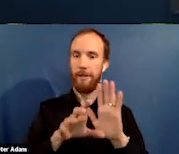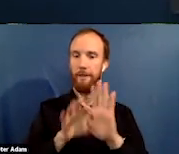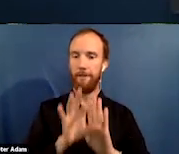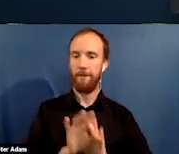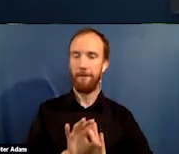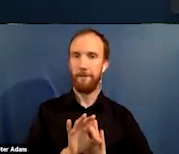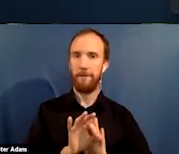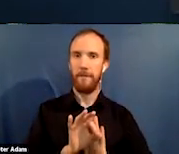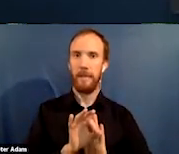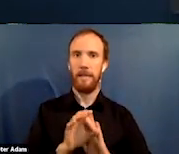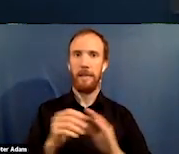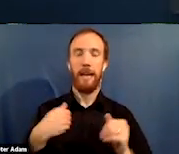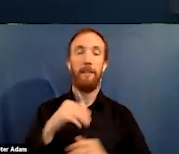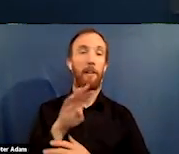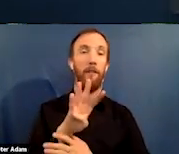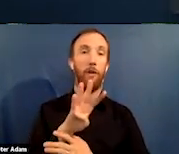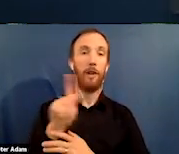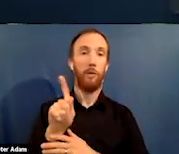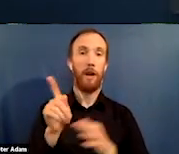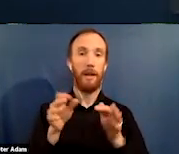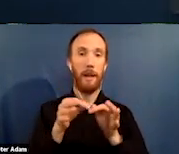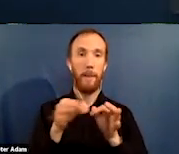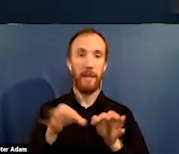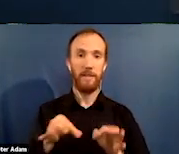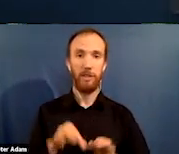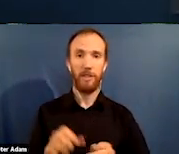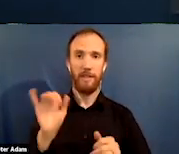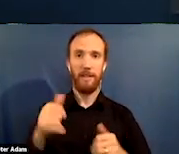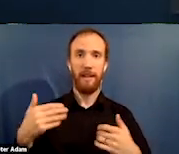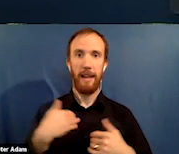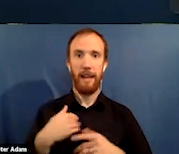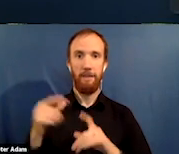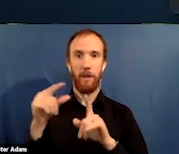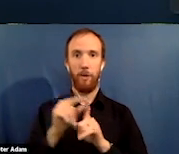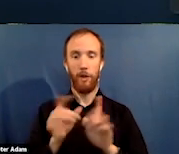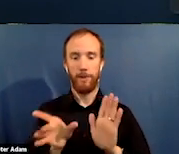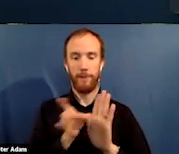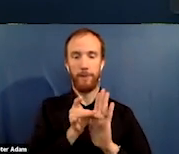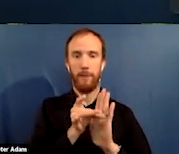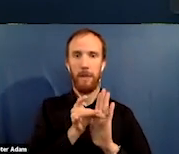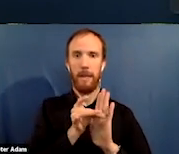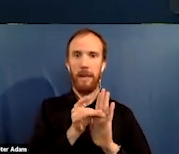There are 41 messages which are tagged with the keyword "string," and these are the experts in the topic.